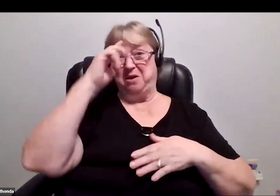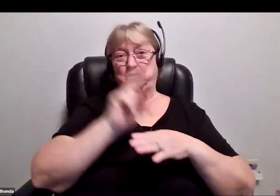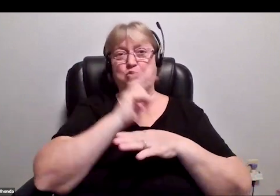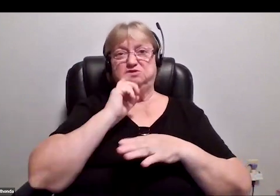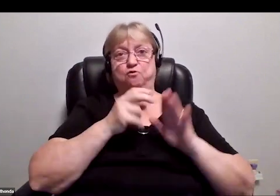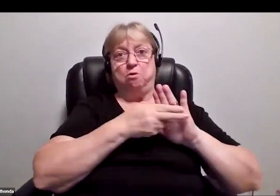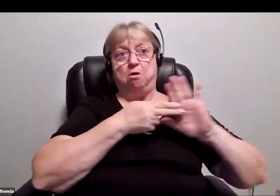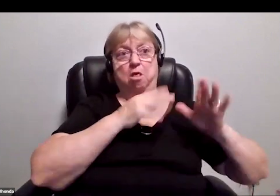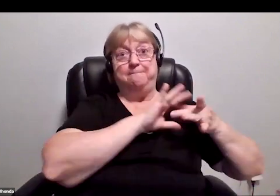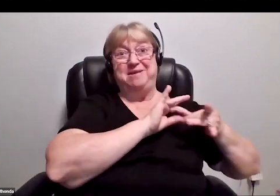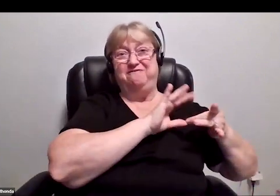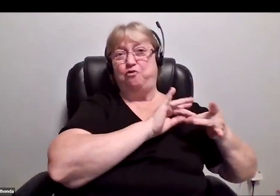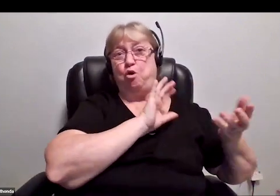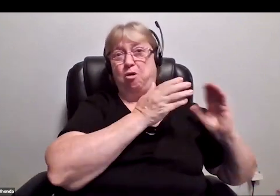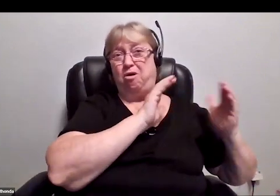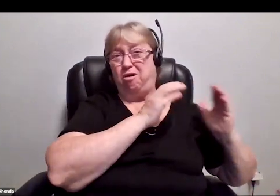You will be familiar with some of these stories.